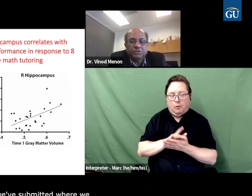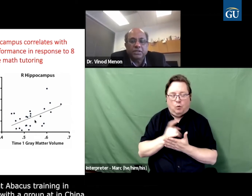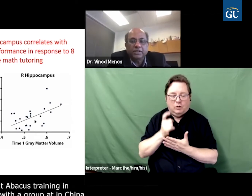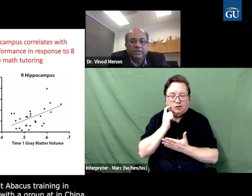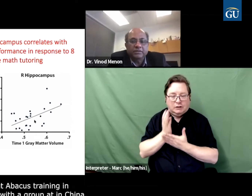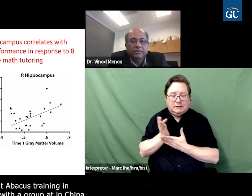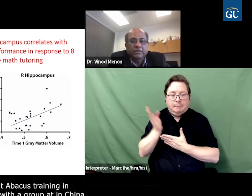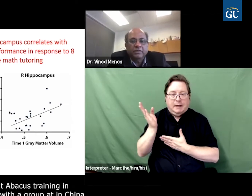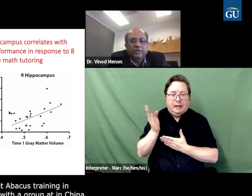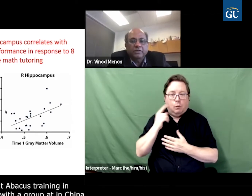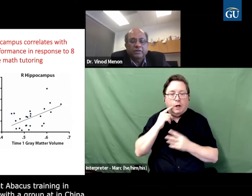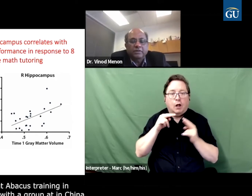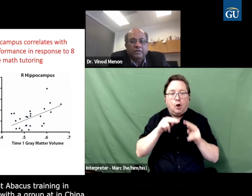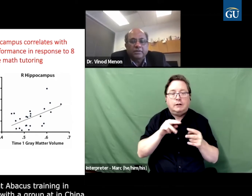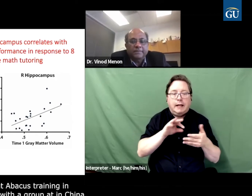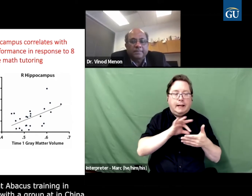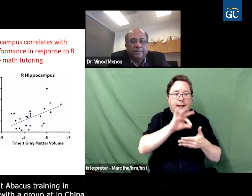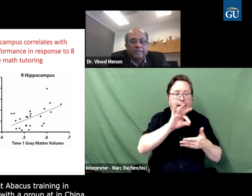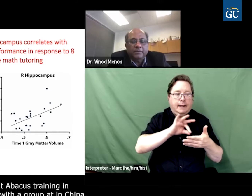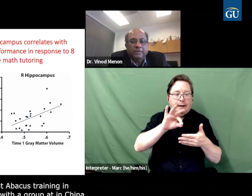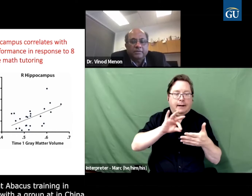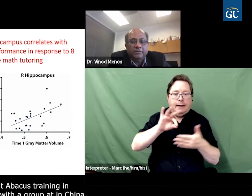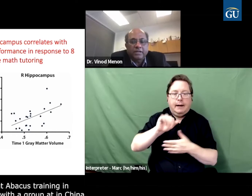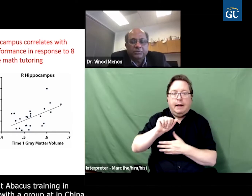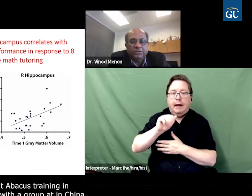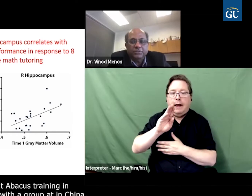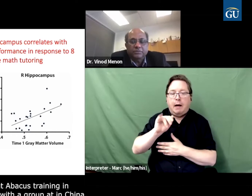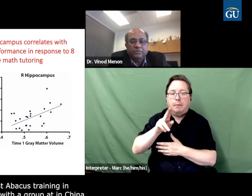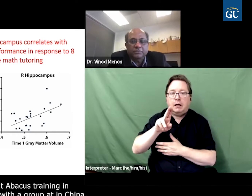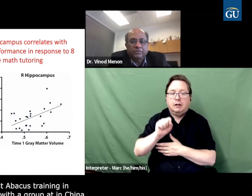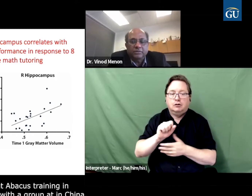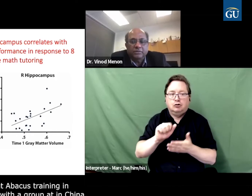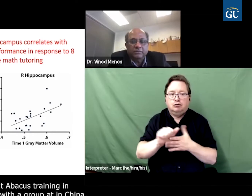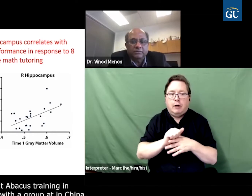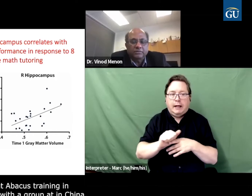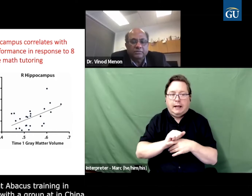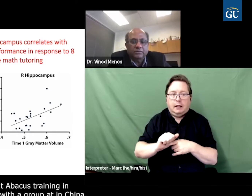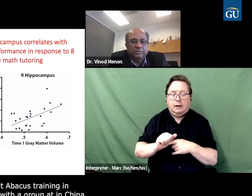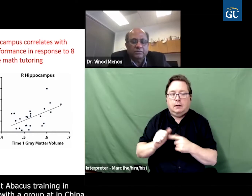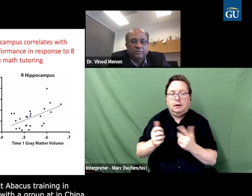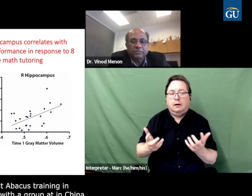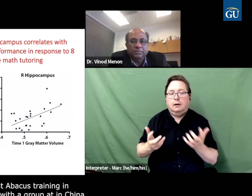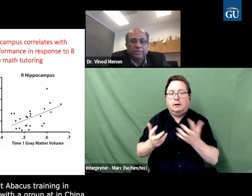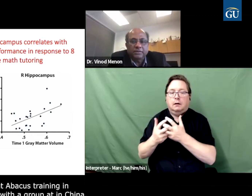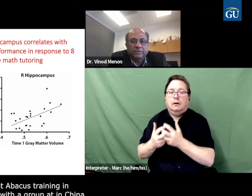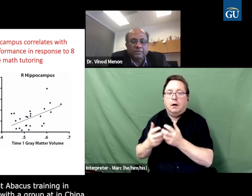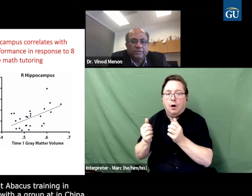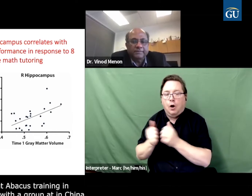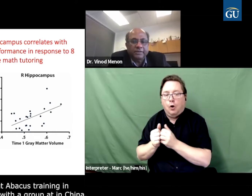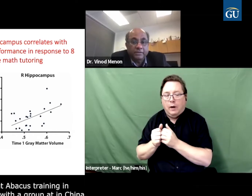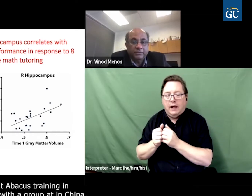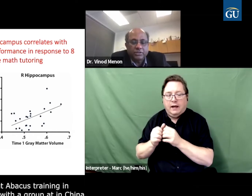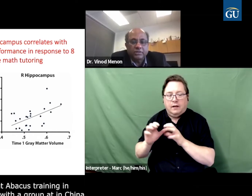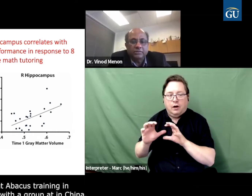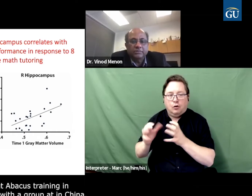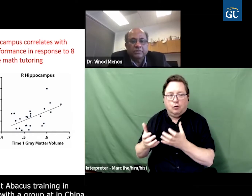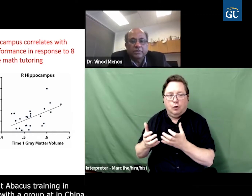looked at abacus training in collaboration with a